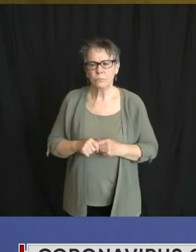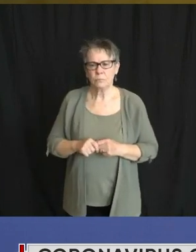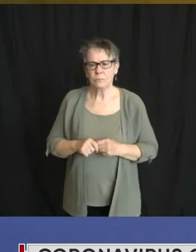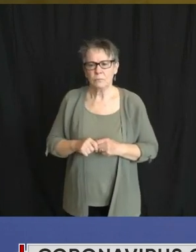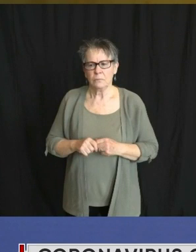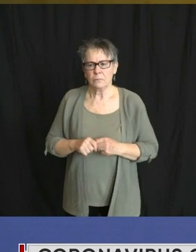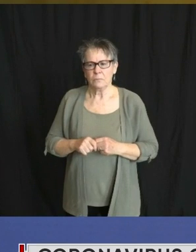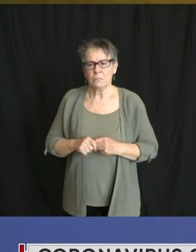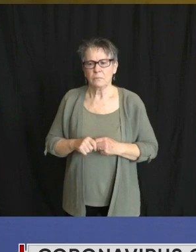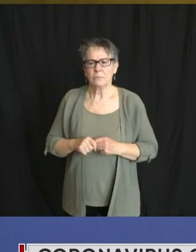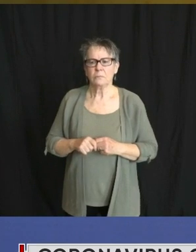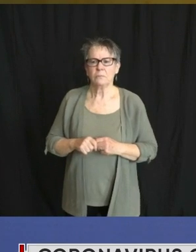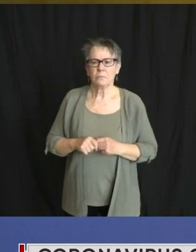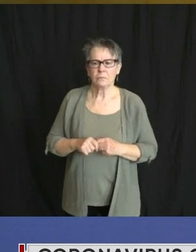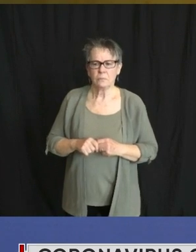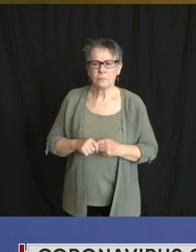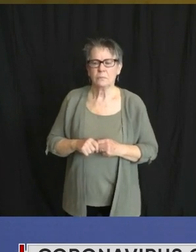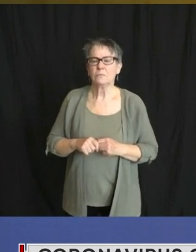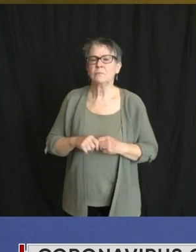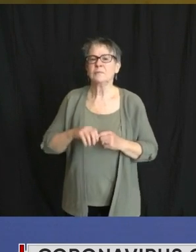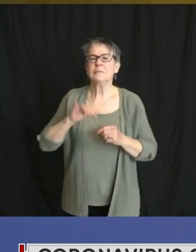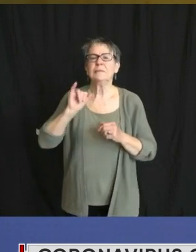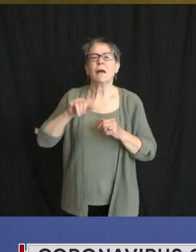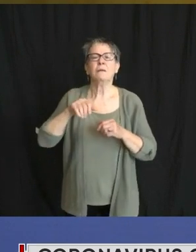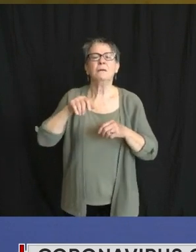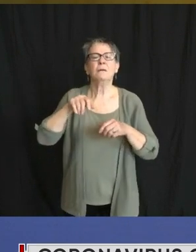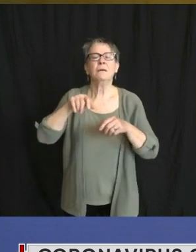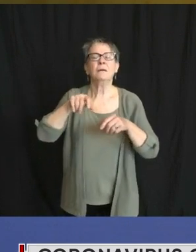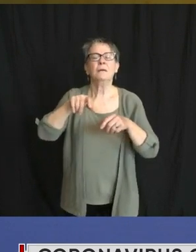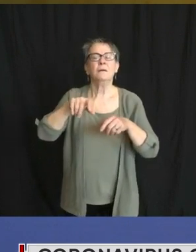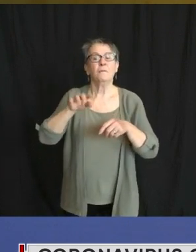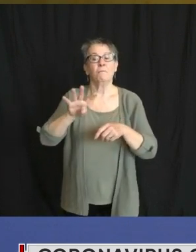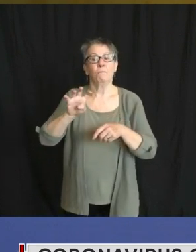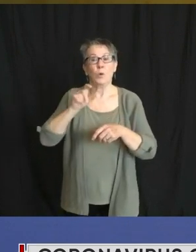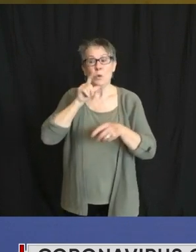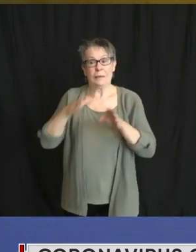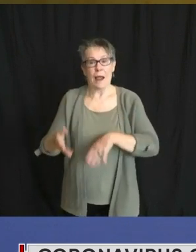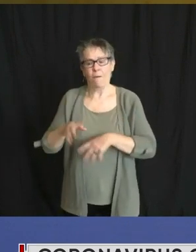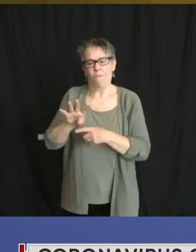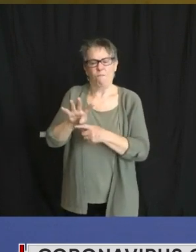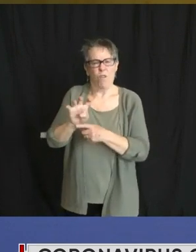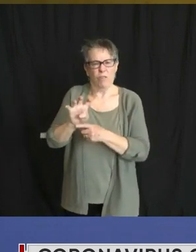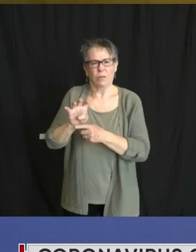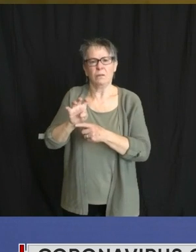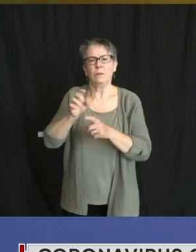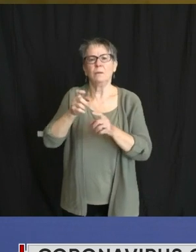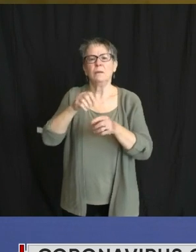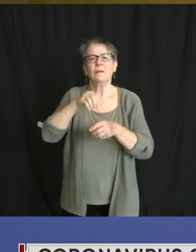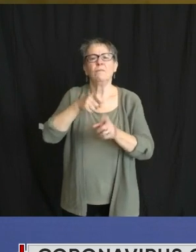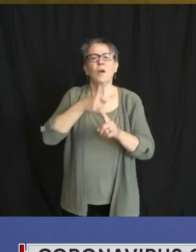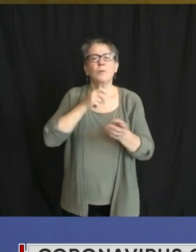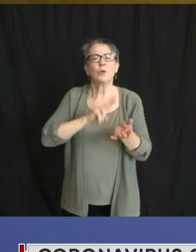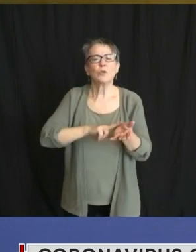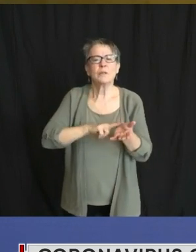THERE ARE 489 LONG-TERM CARE FACILITIES IN THE STATE REPORTING AT LEAST ONE CASE OF